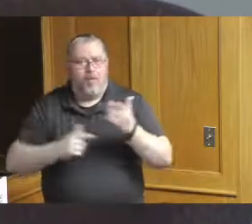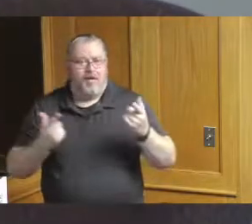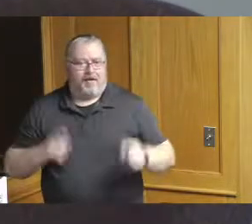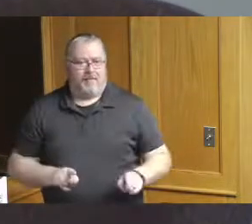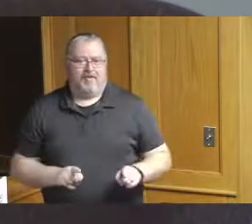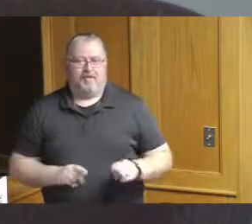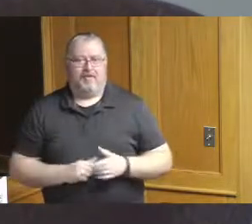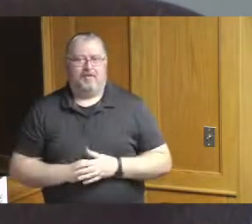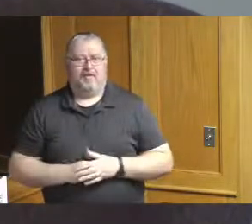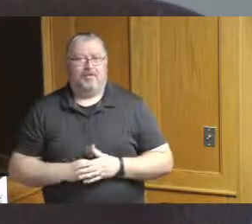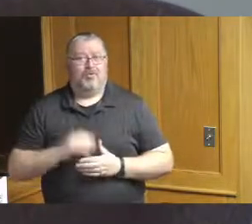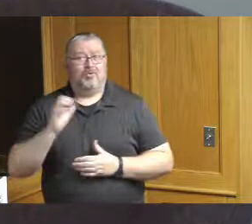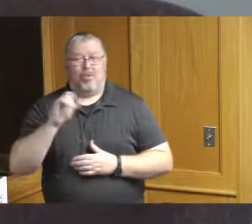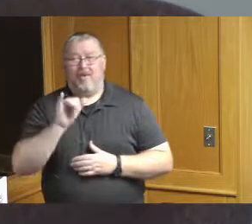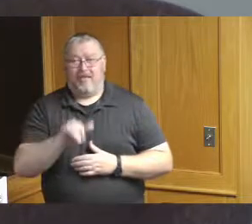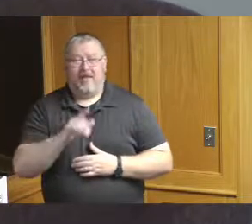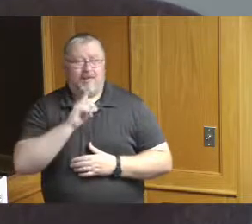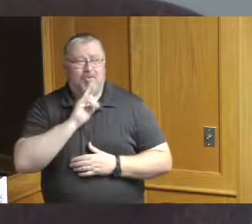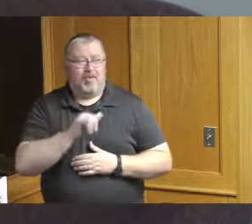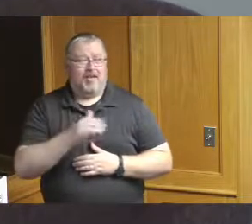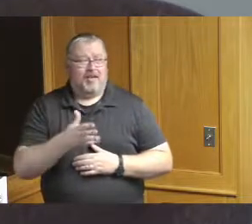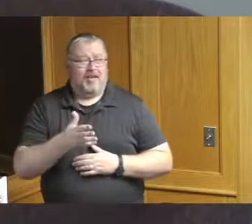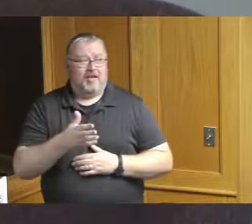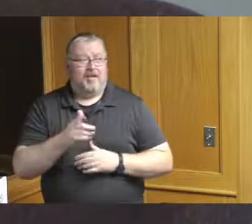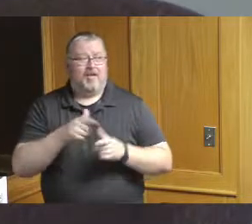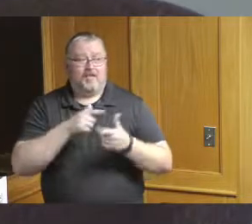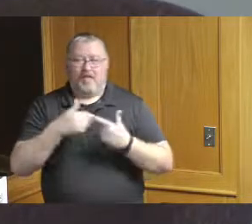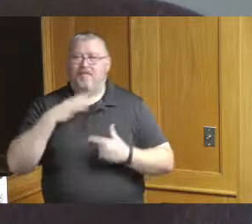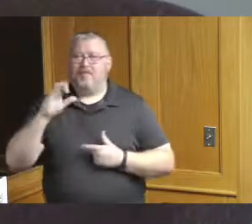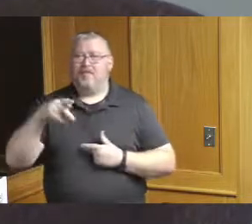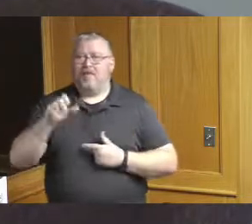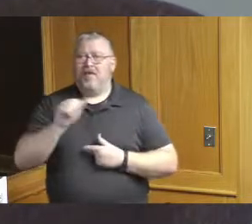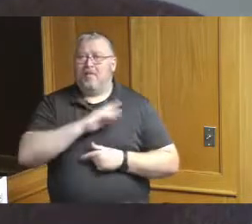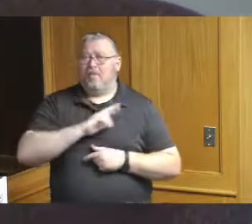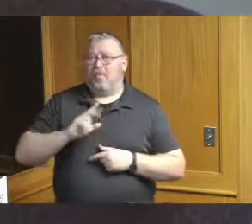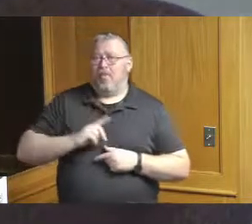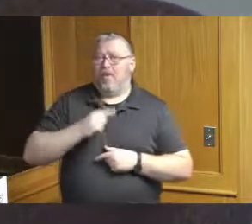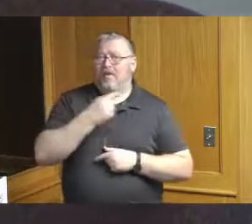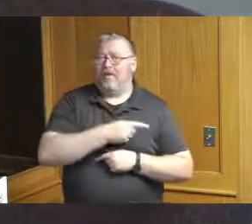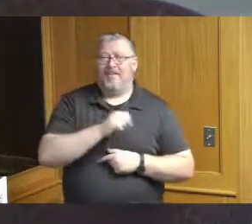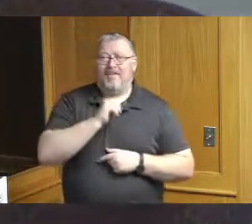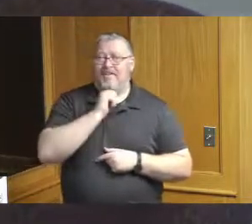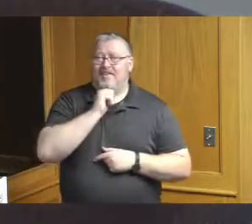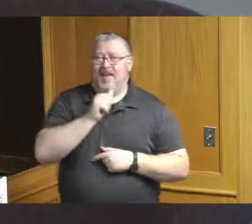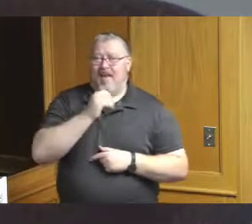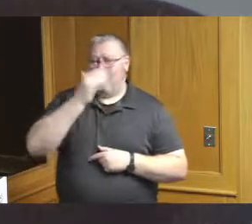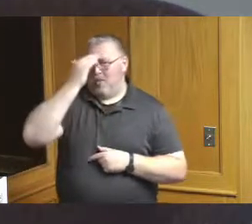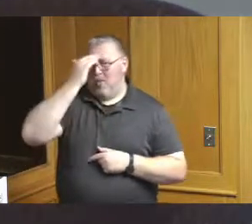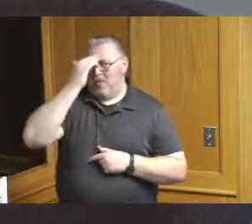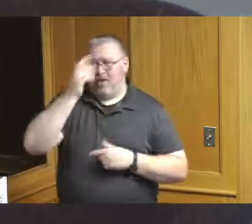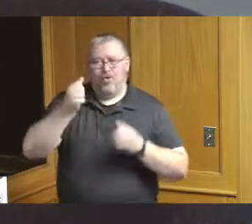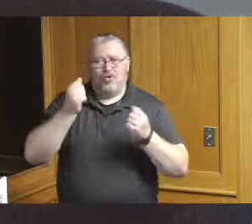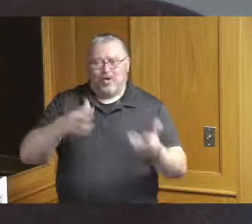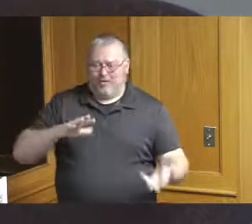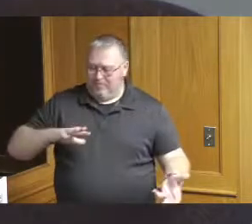so it has the um and then you've got the cps board also not being in the loop created a huge problem